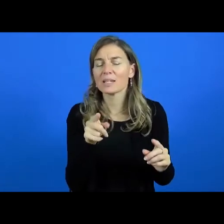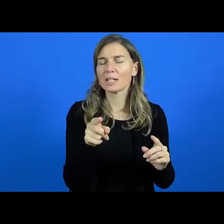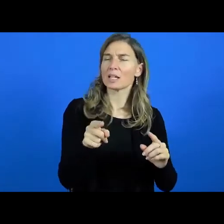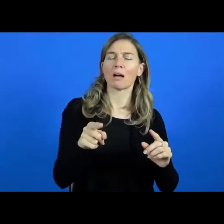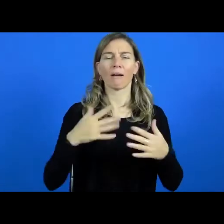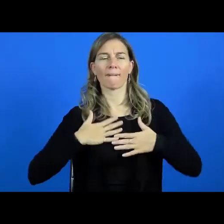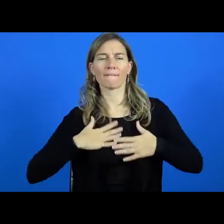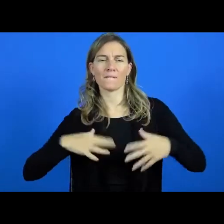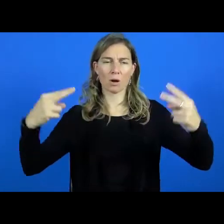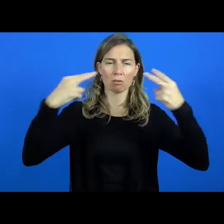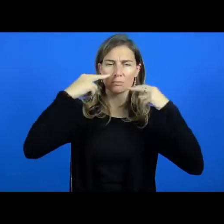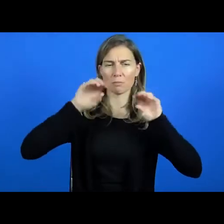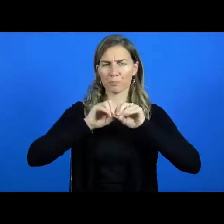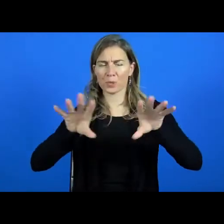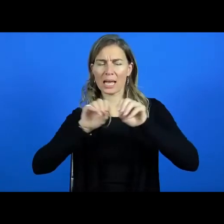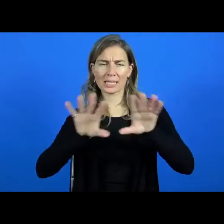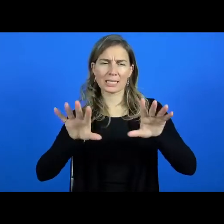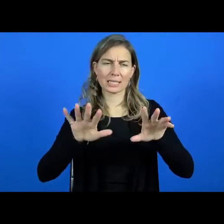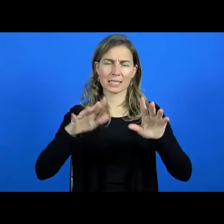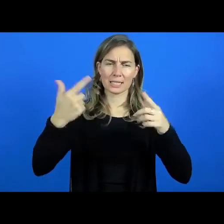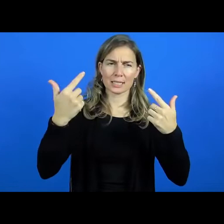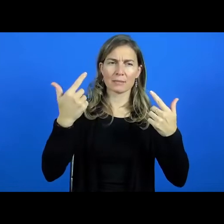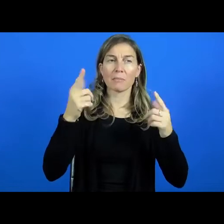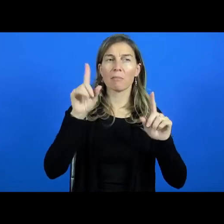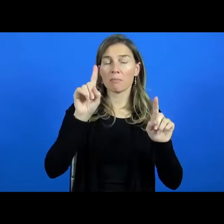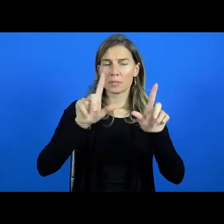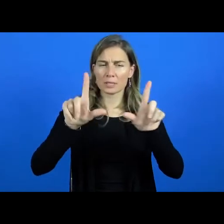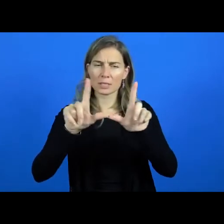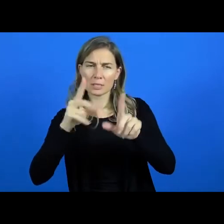but for citizens, maybe in general but each person coming with a problem